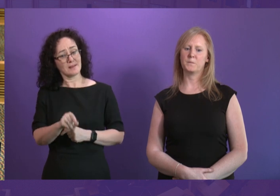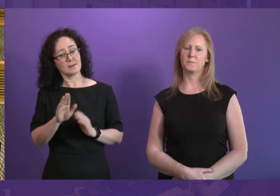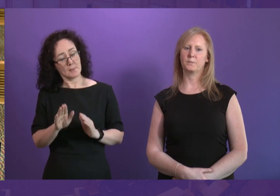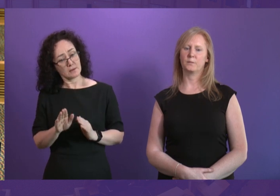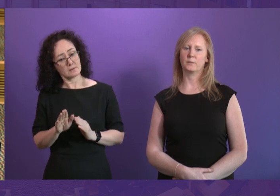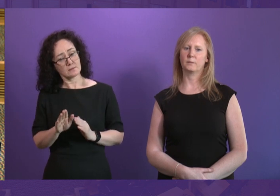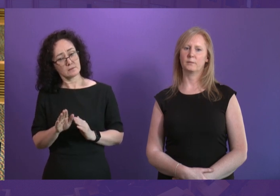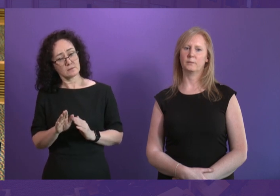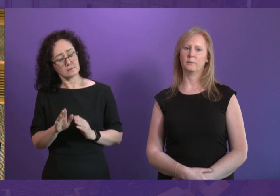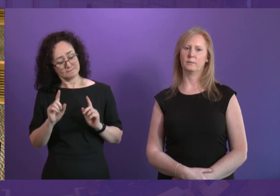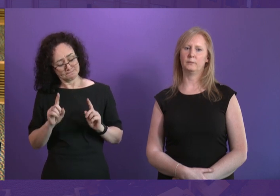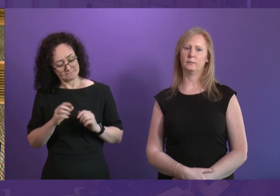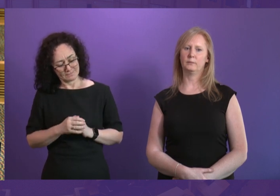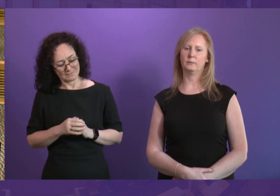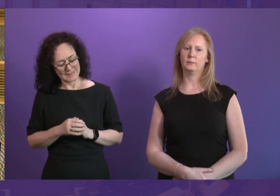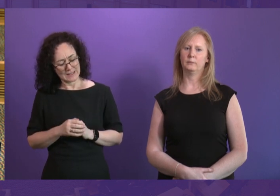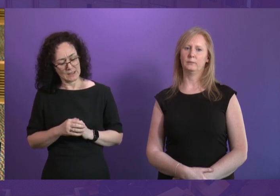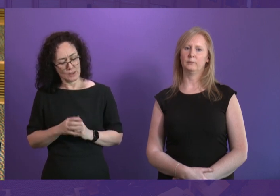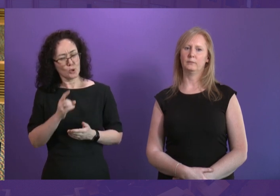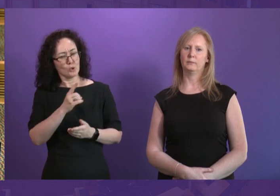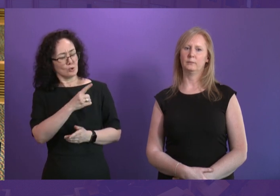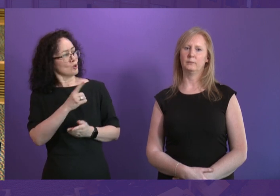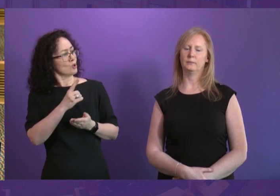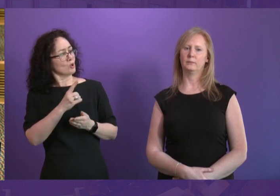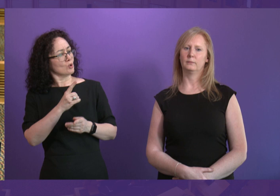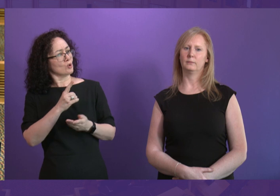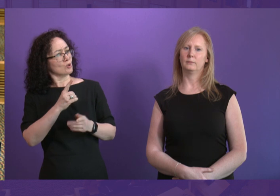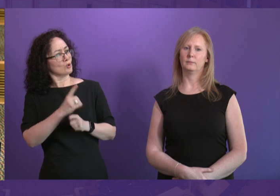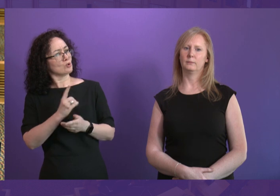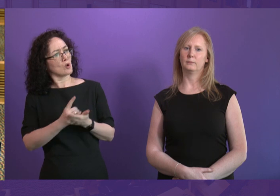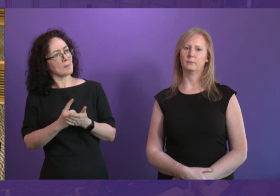On the specific issue of fatal accident inquiries, I absolutely understand the frustration that